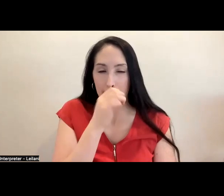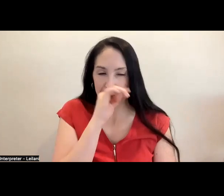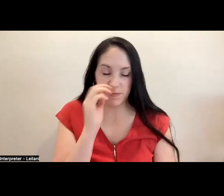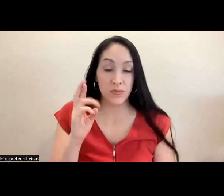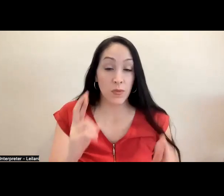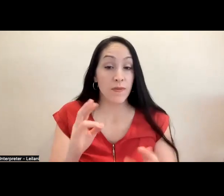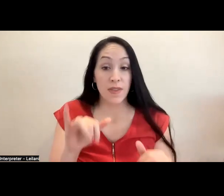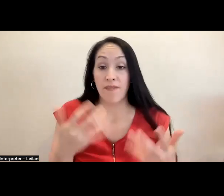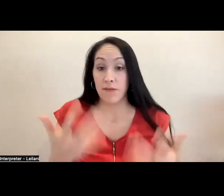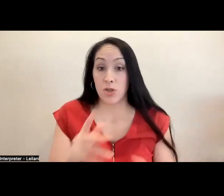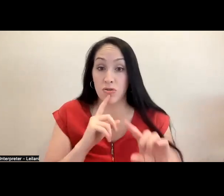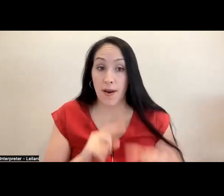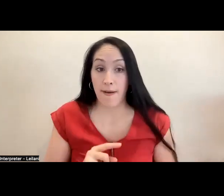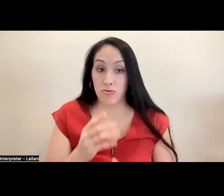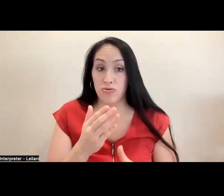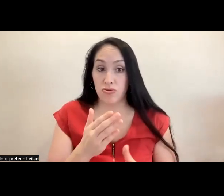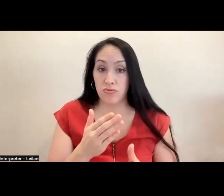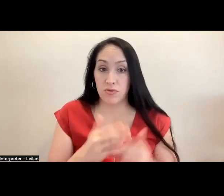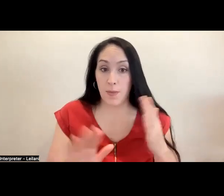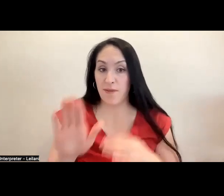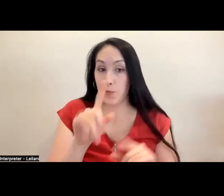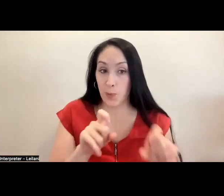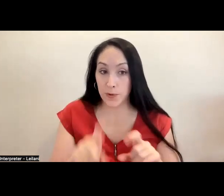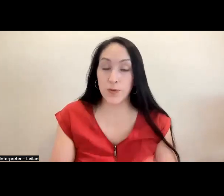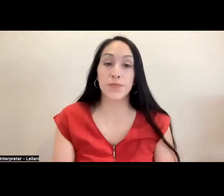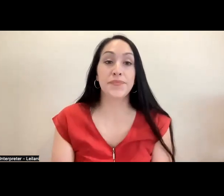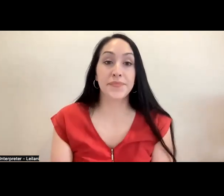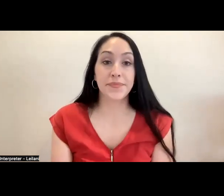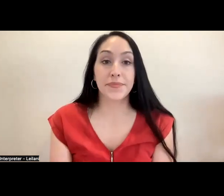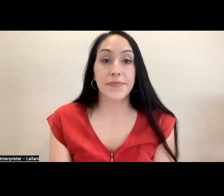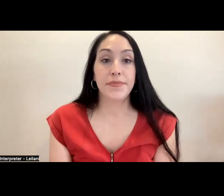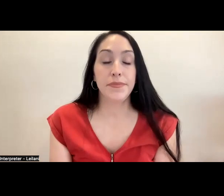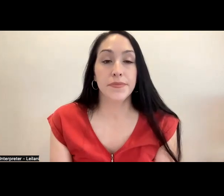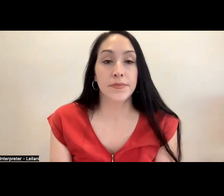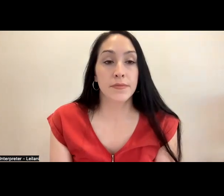some of these questions. 11:53:17 Here we go. This talks about this